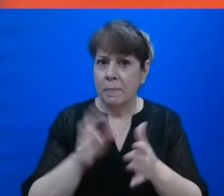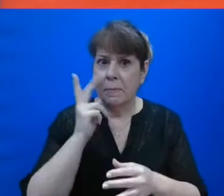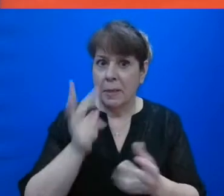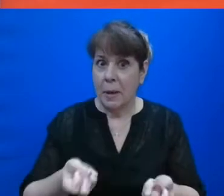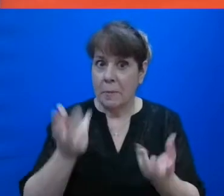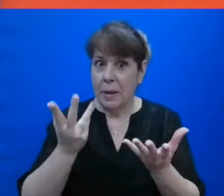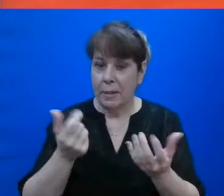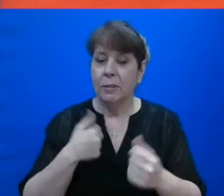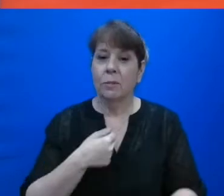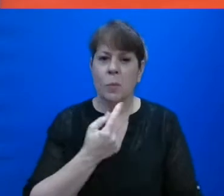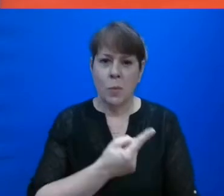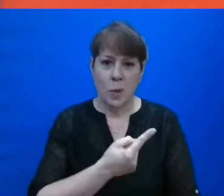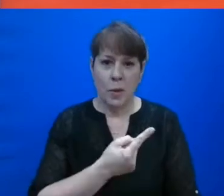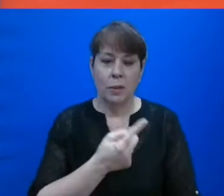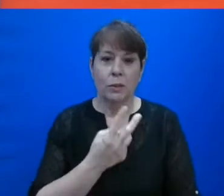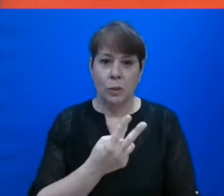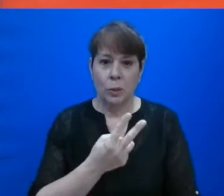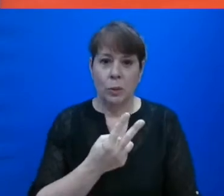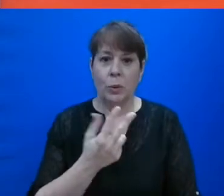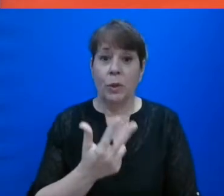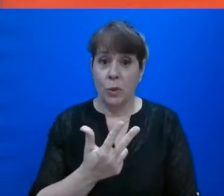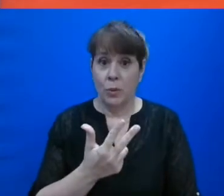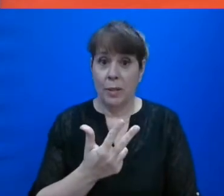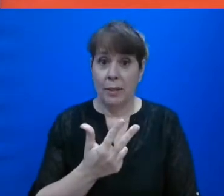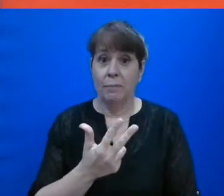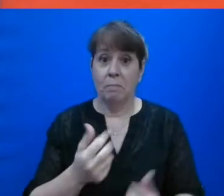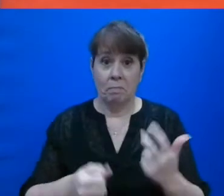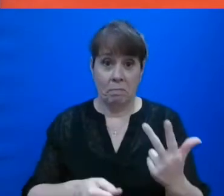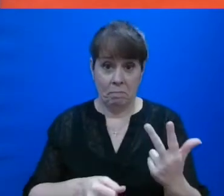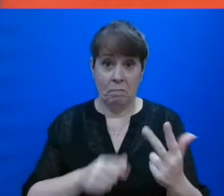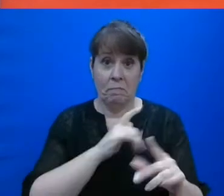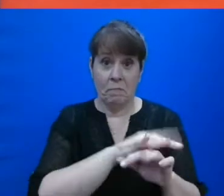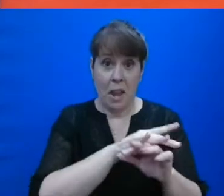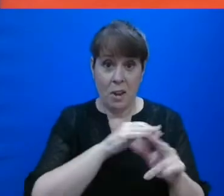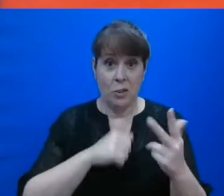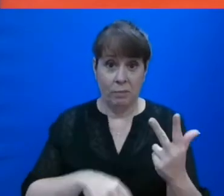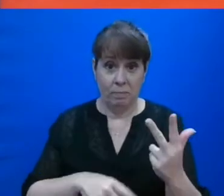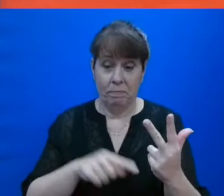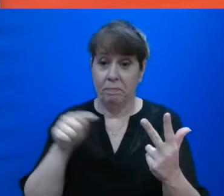ONE, TWO, THREE. IN THE OTHER JAR, I HAVE BEETLES.